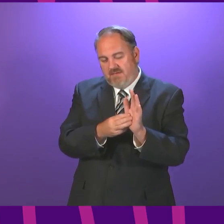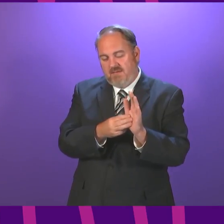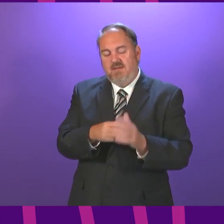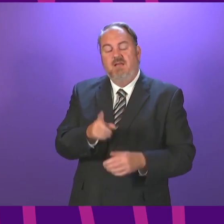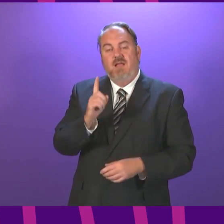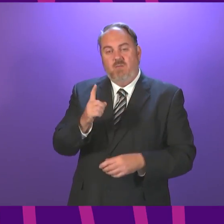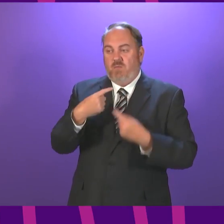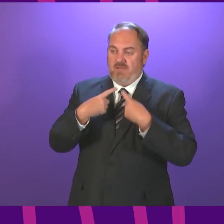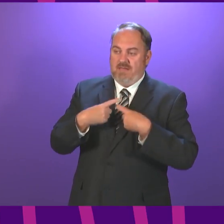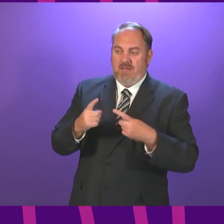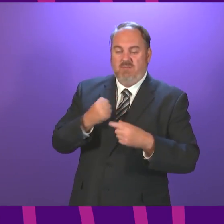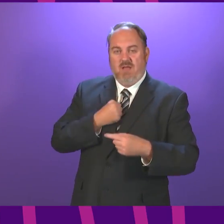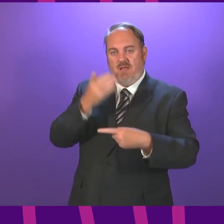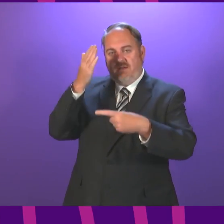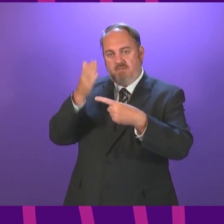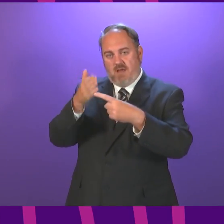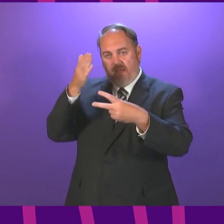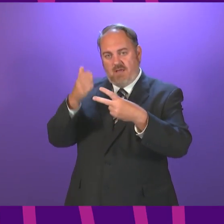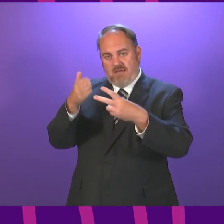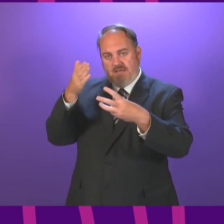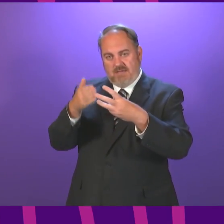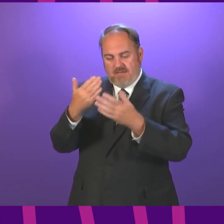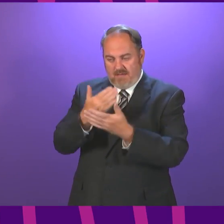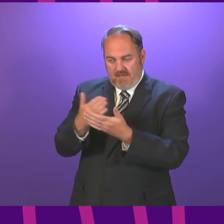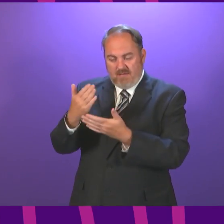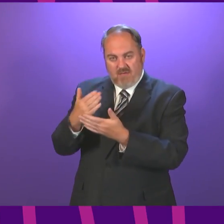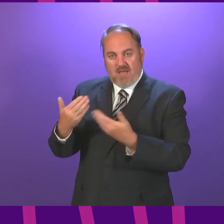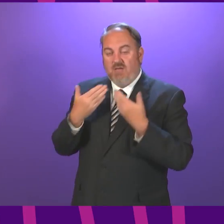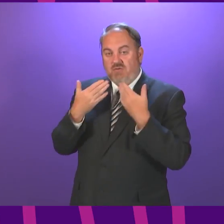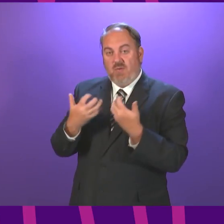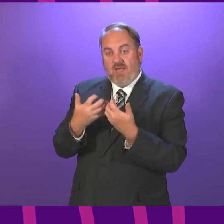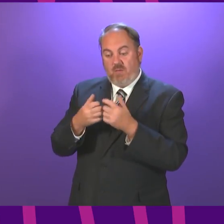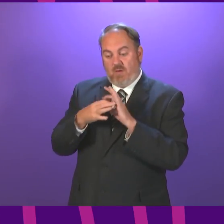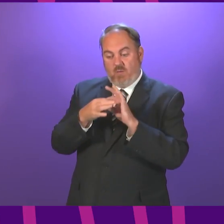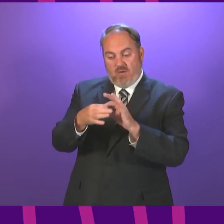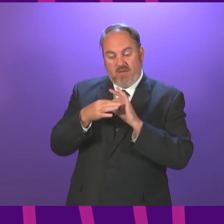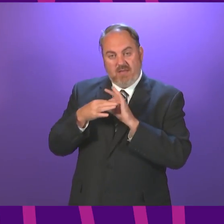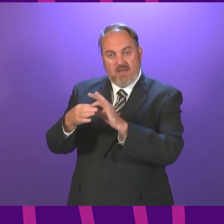will focus on the national collaborative and our work on the national care service; there